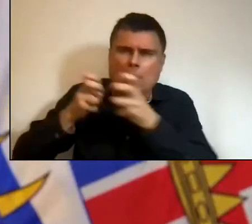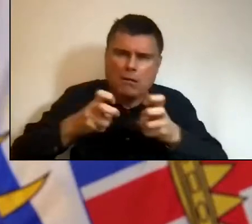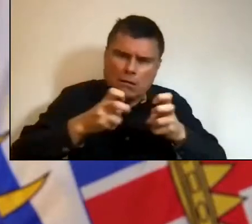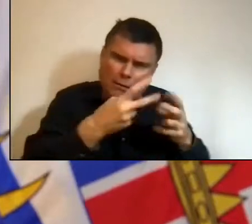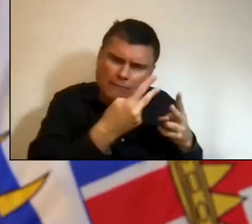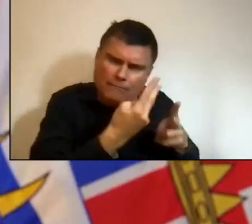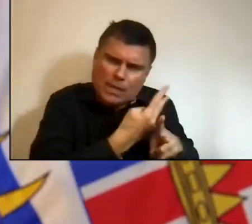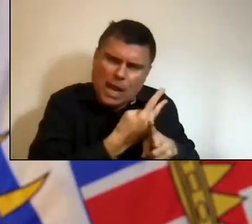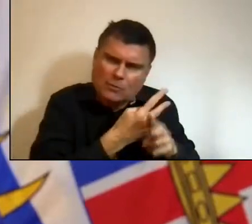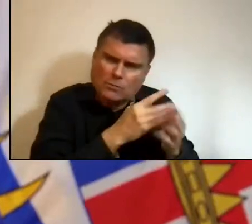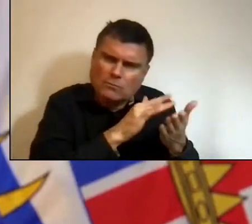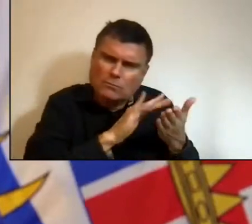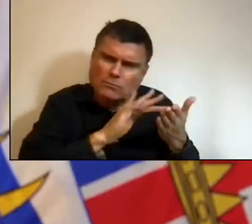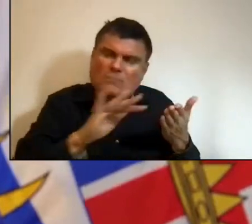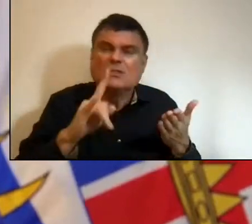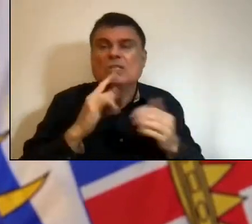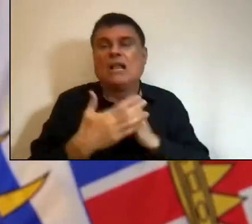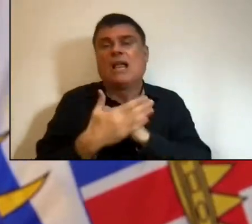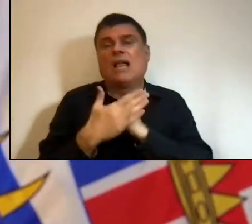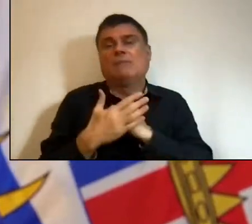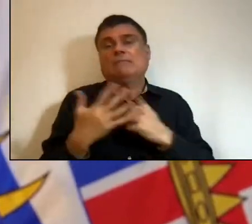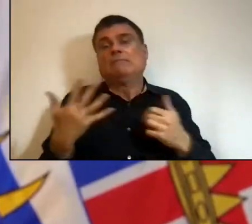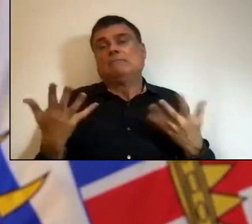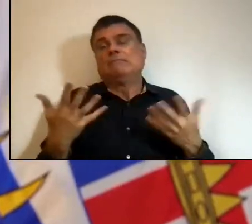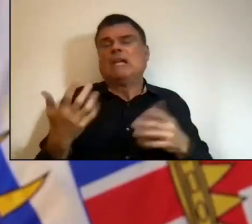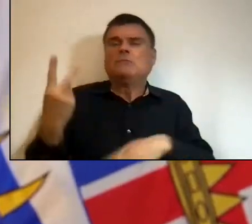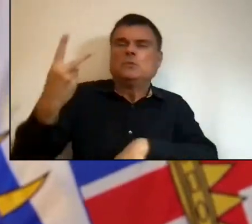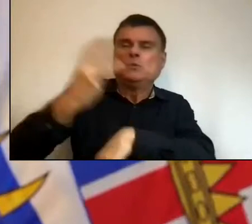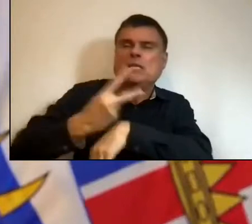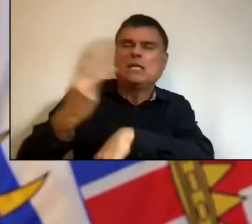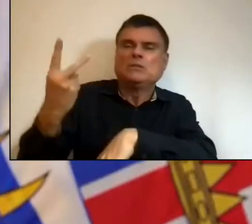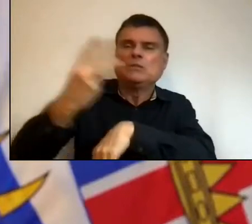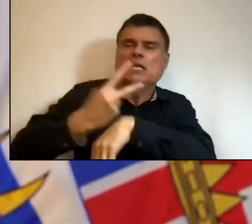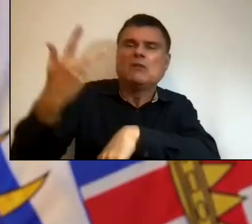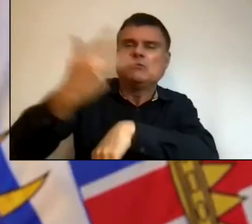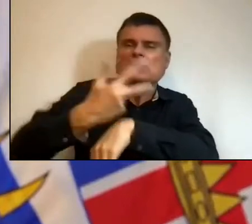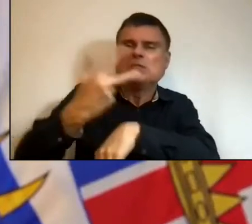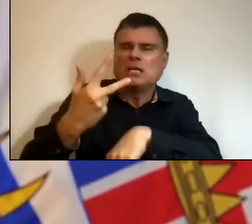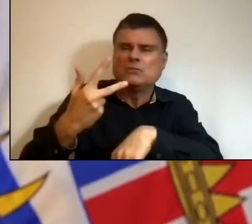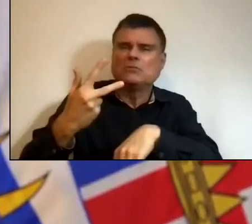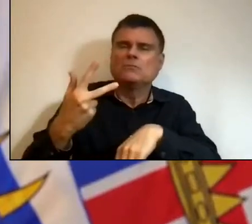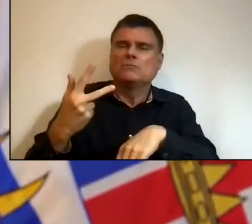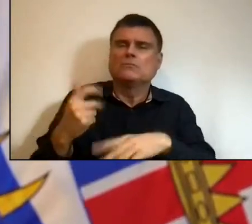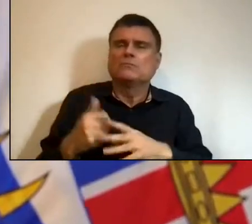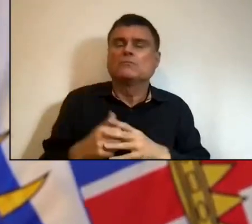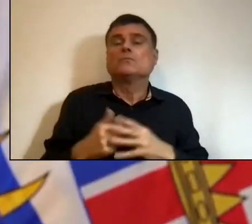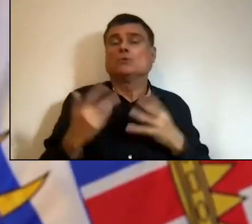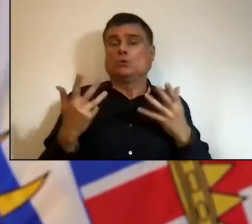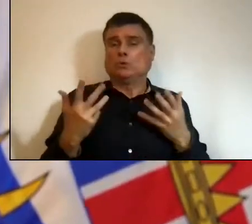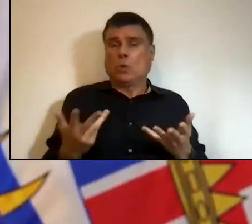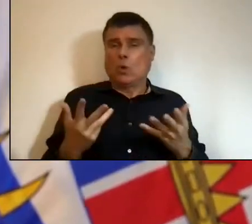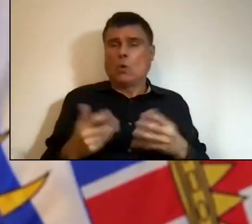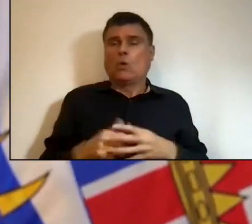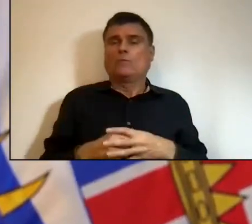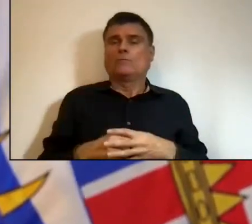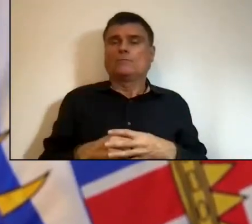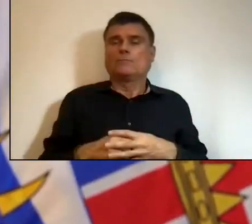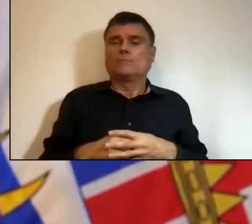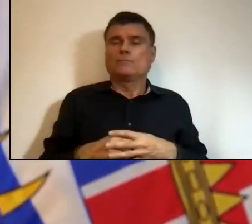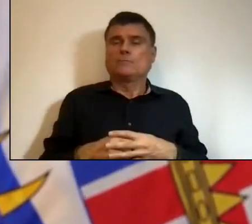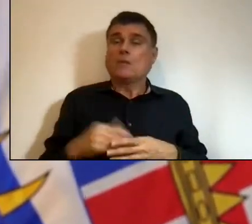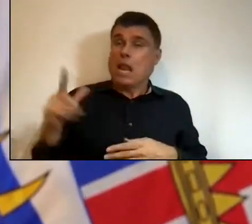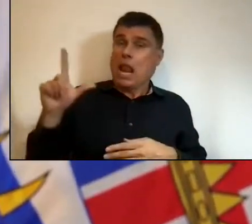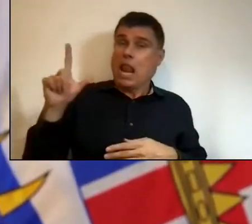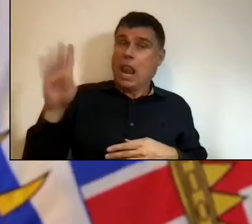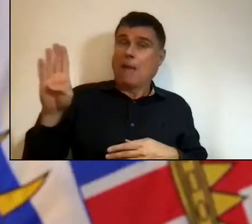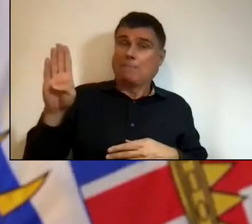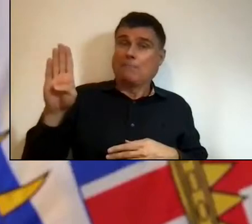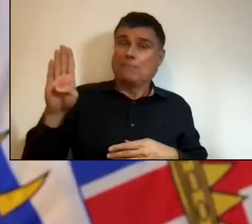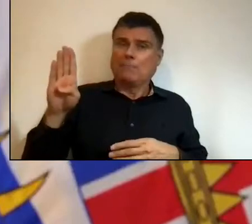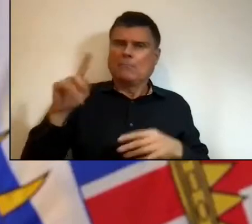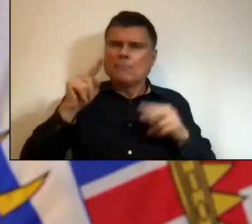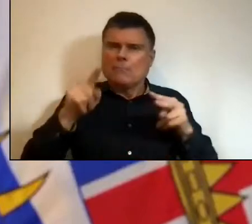about every two days to three